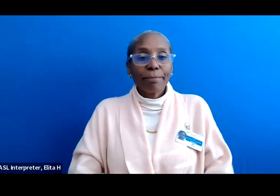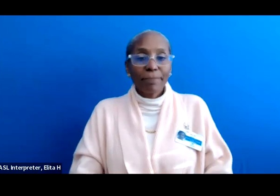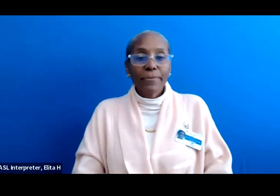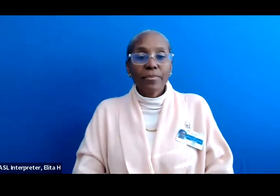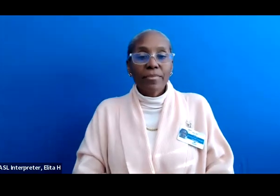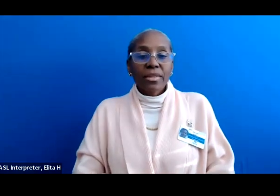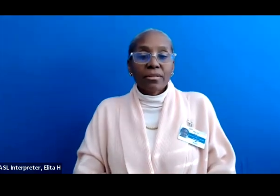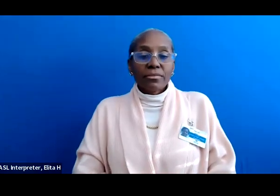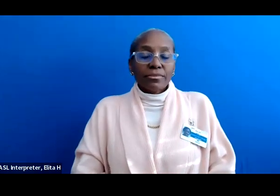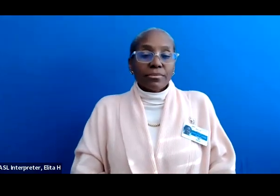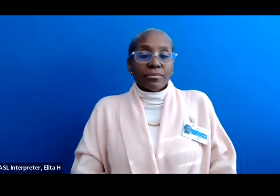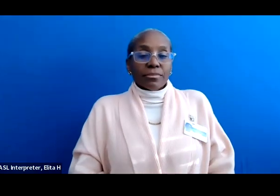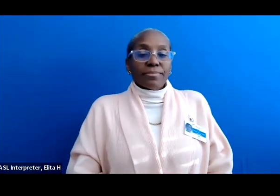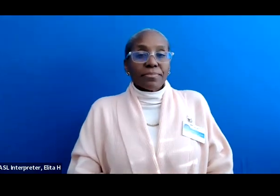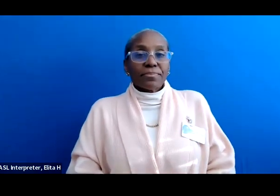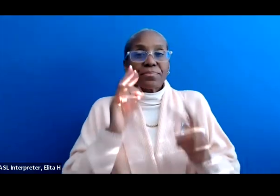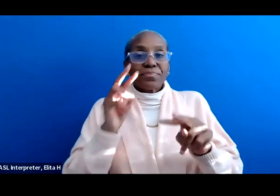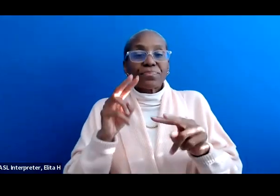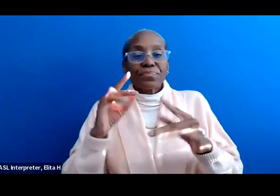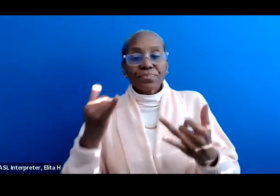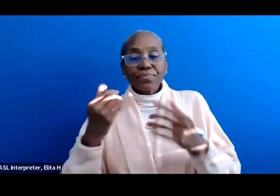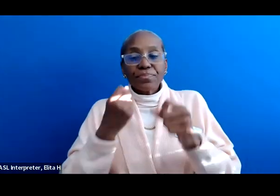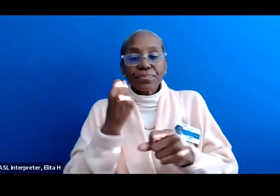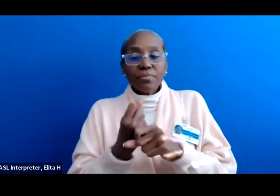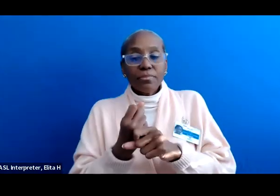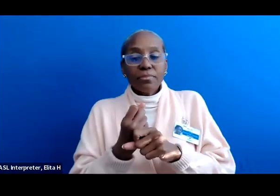Then look forward to this coming year where these spinal cord